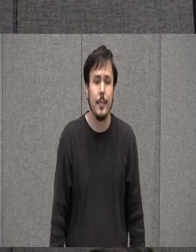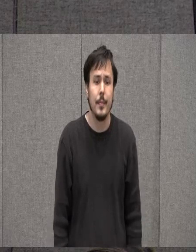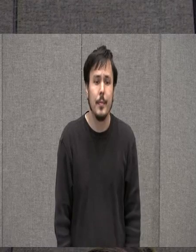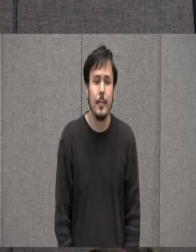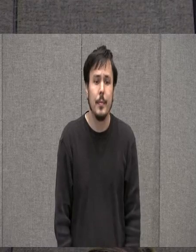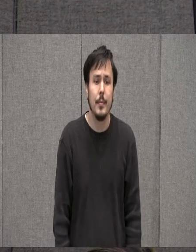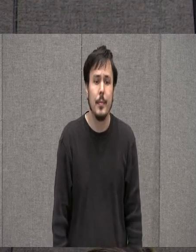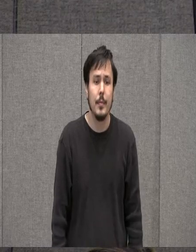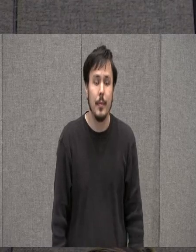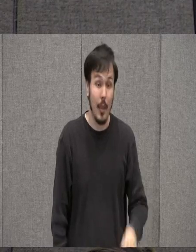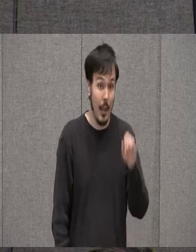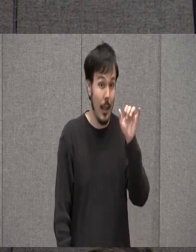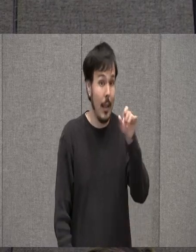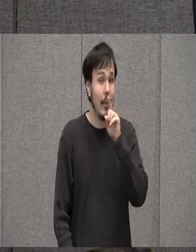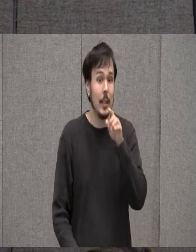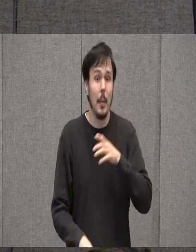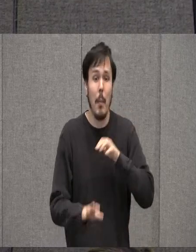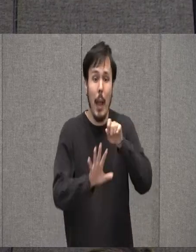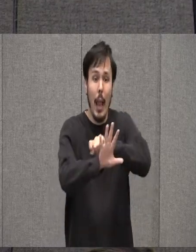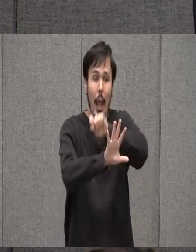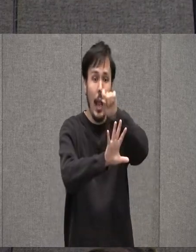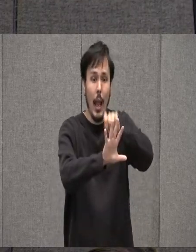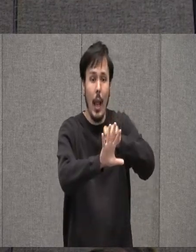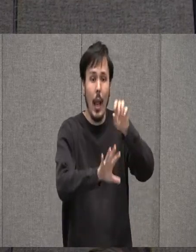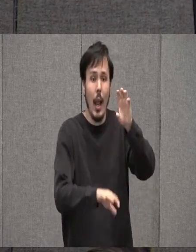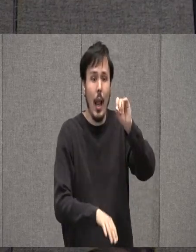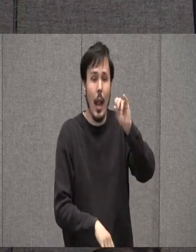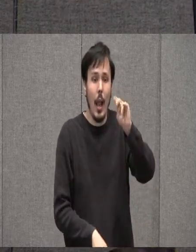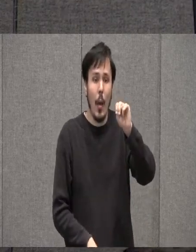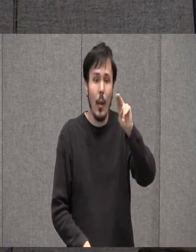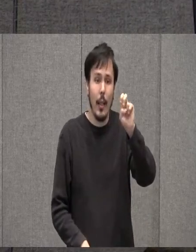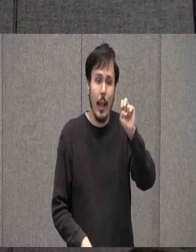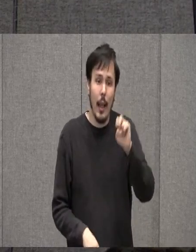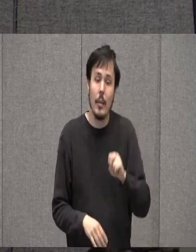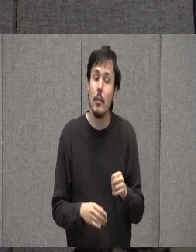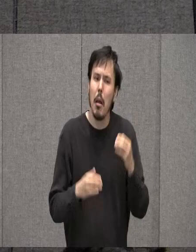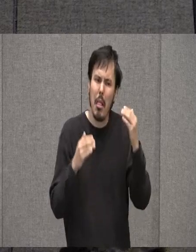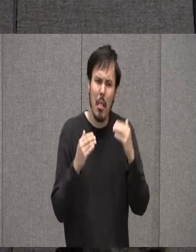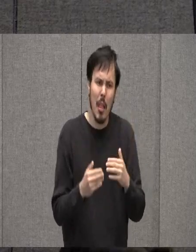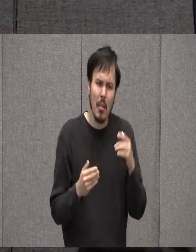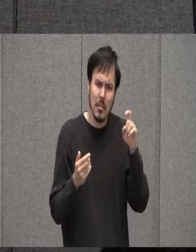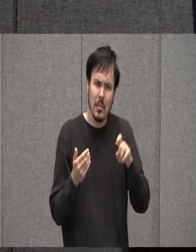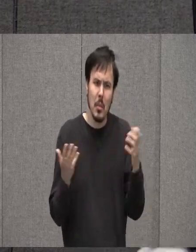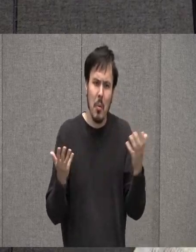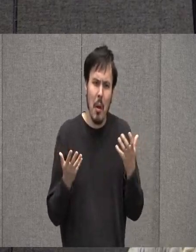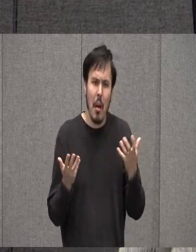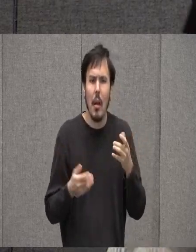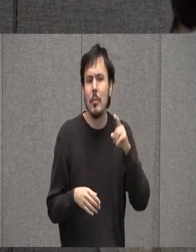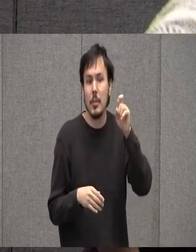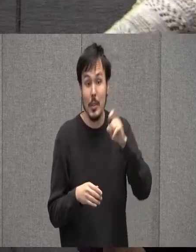So here's my outline and then all you need to do is you just need to color them.